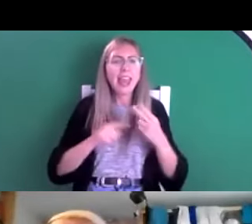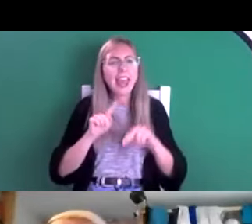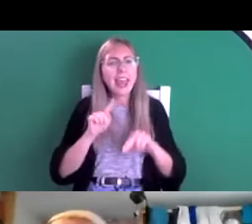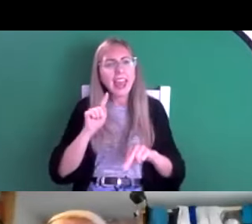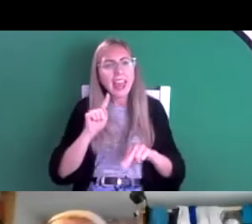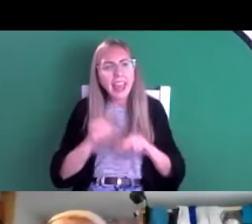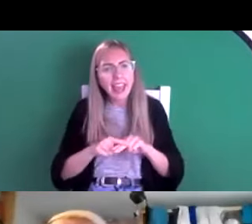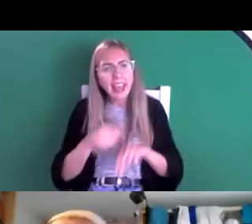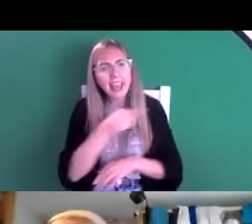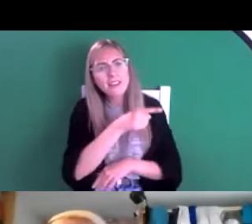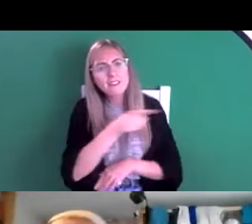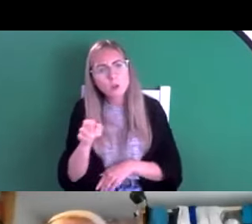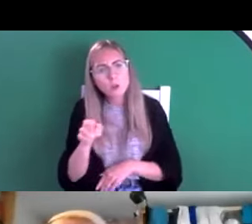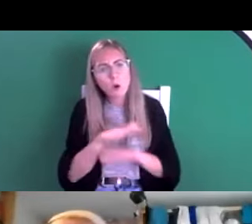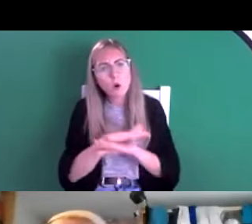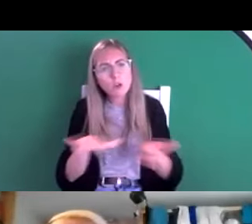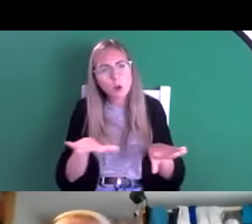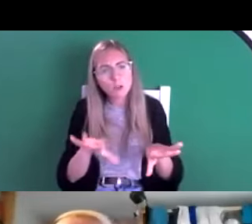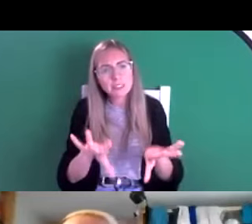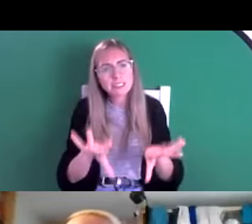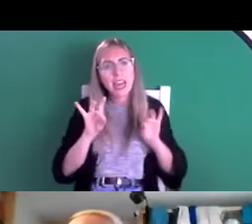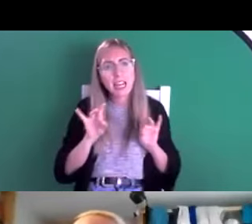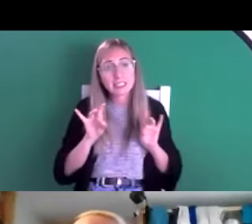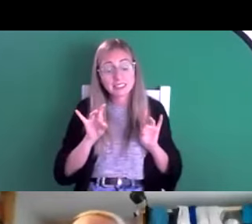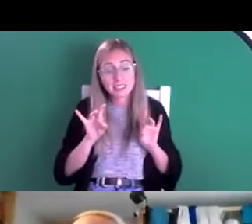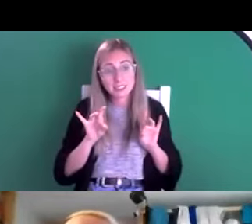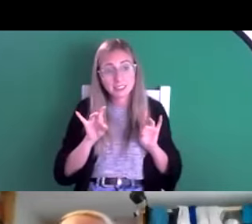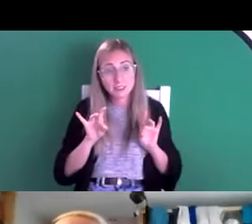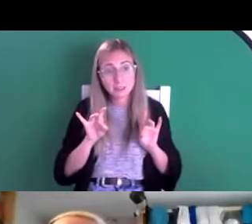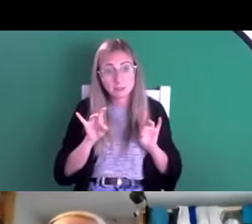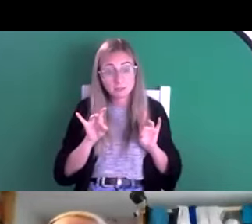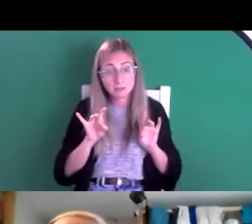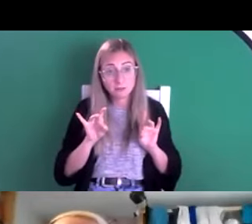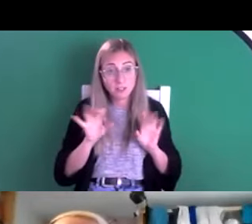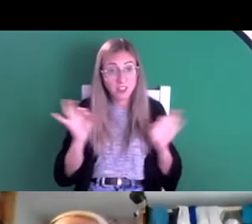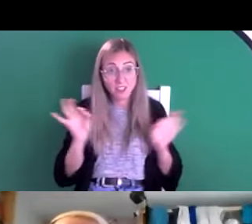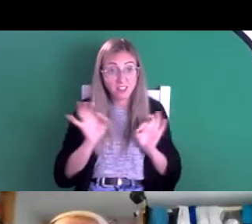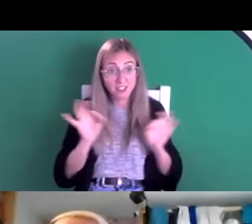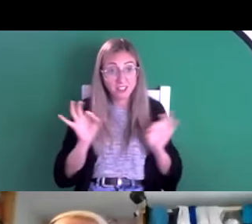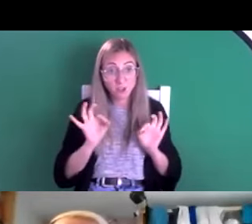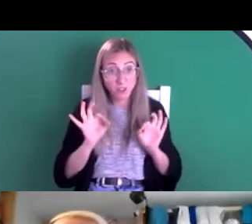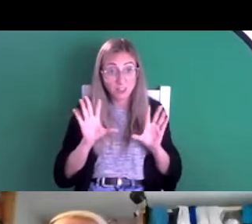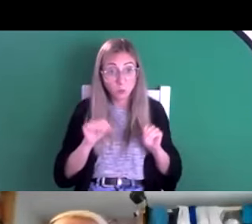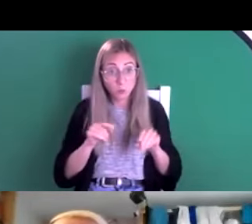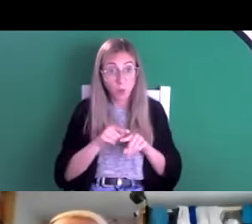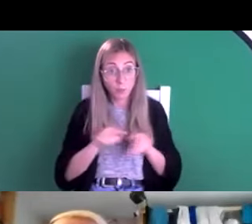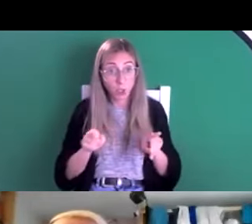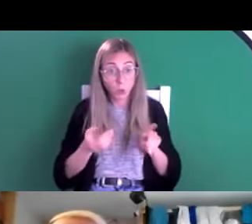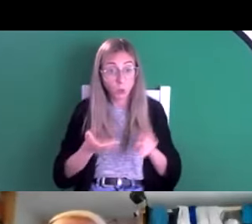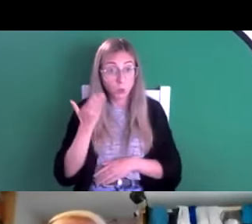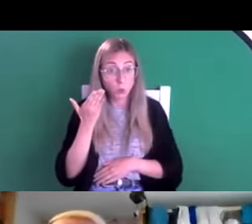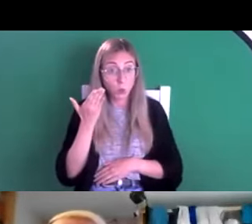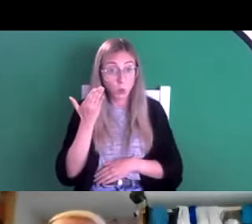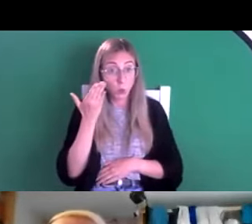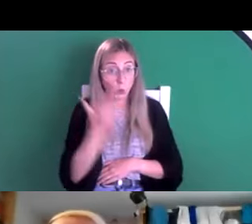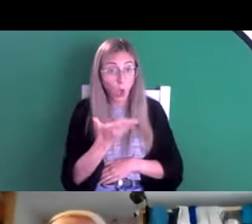spaces there is nothing stopping you going on the day and doing your intervention oh look